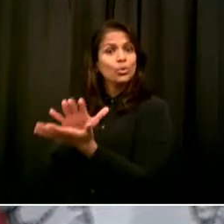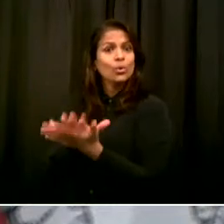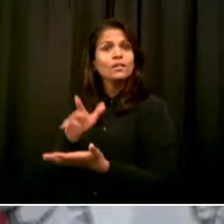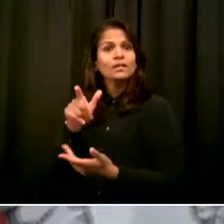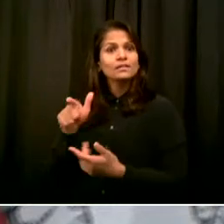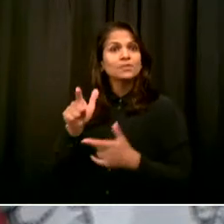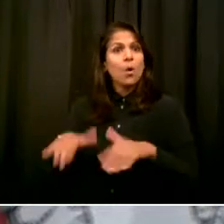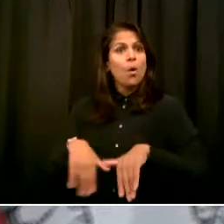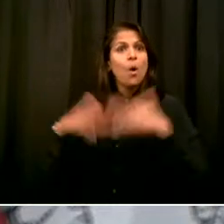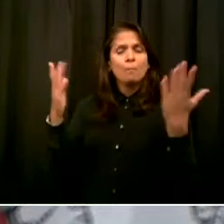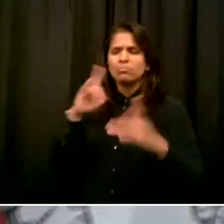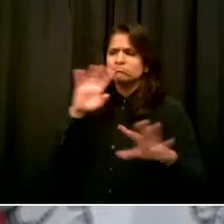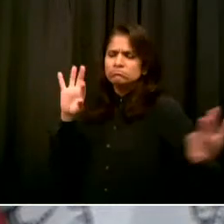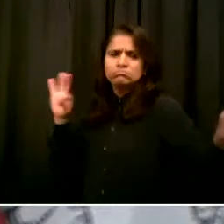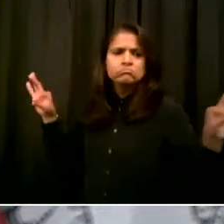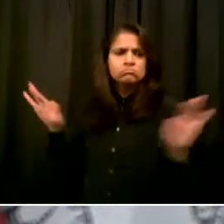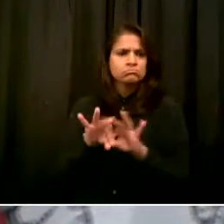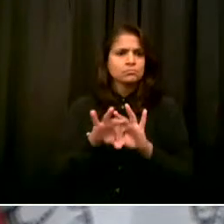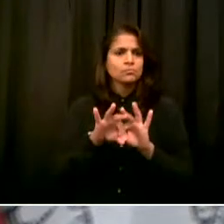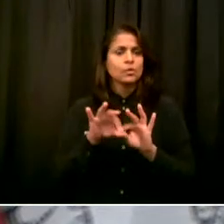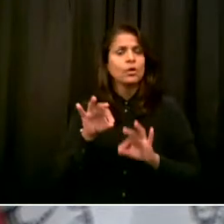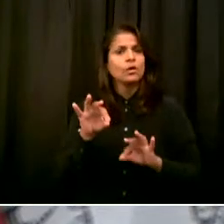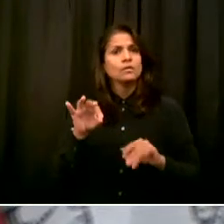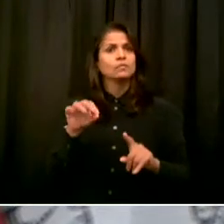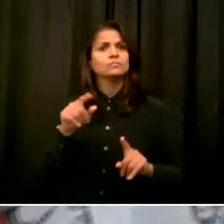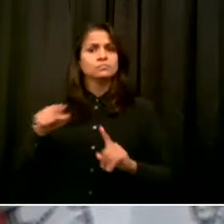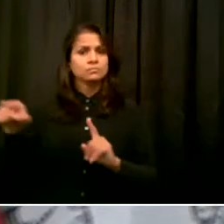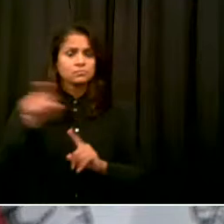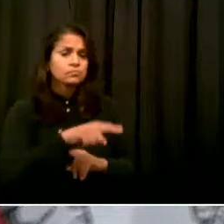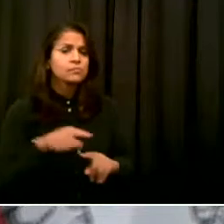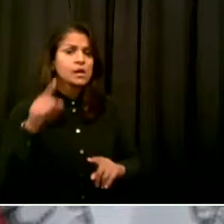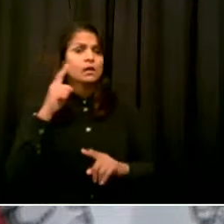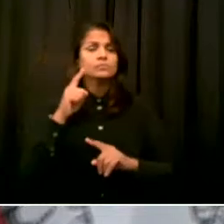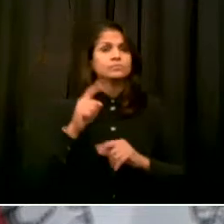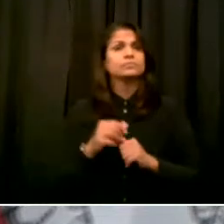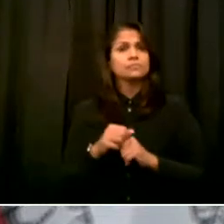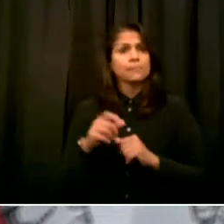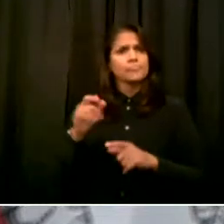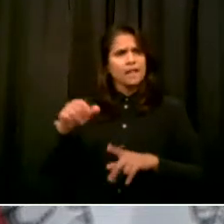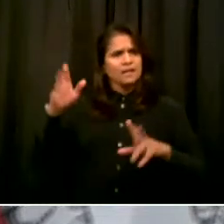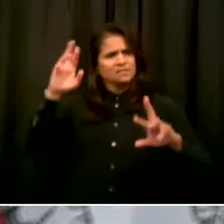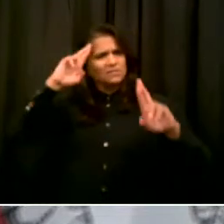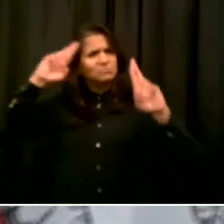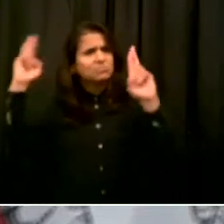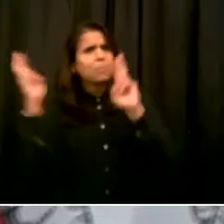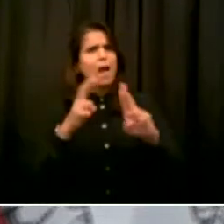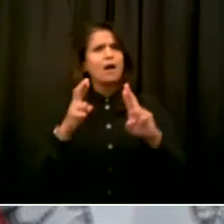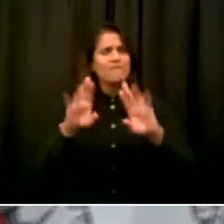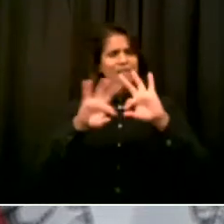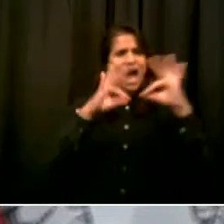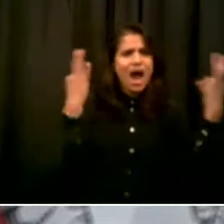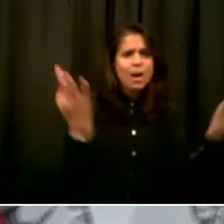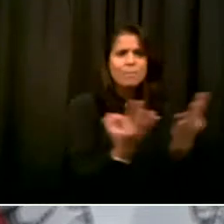SCHOOLS. NOW, WE NEED TO MAKE SUURE THTHT AEEVERY Y PRECIOUS IN OUR SCHOOL IS USED TO THE